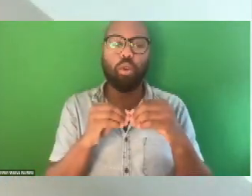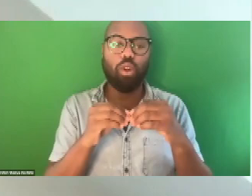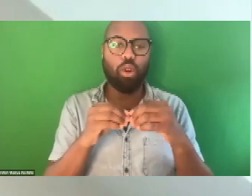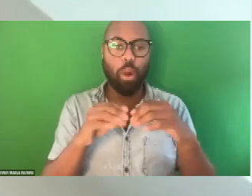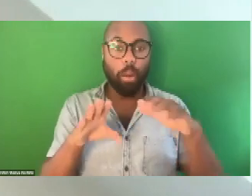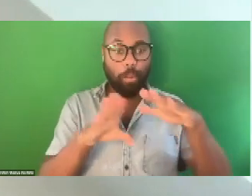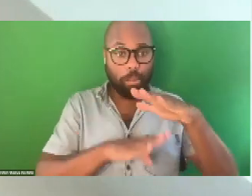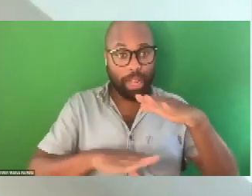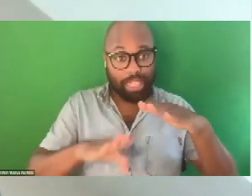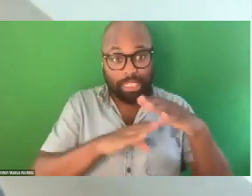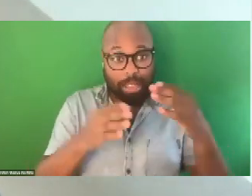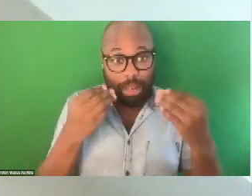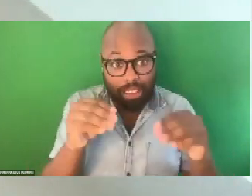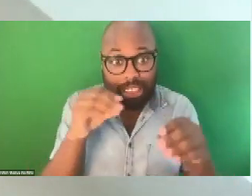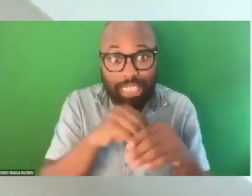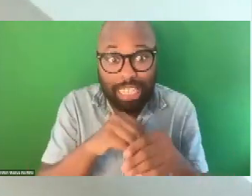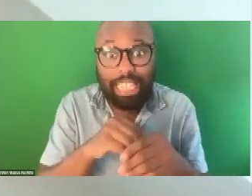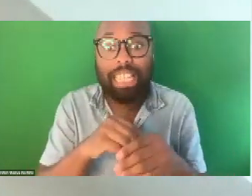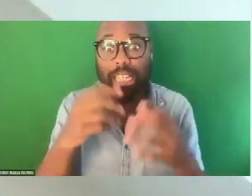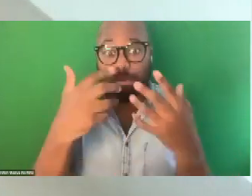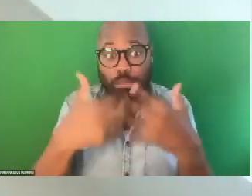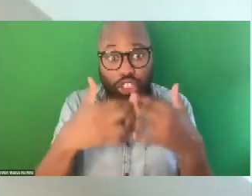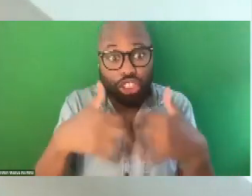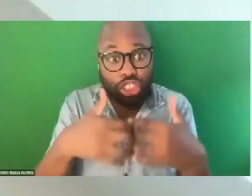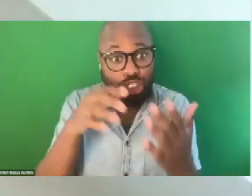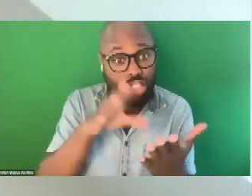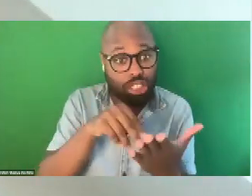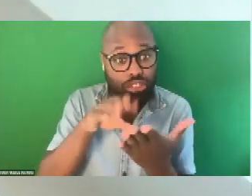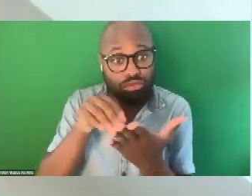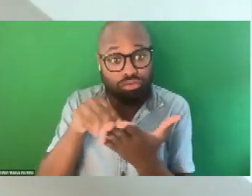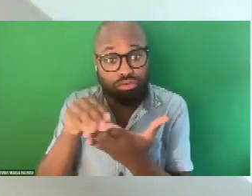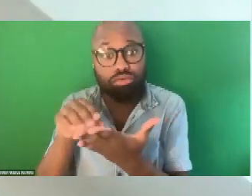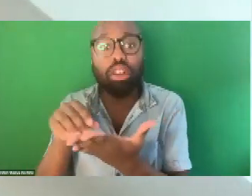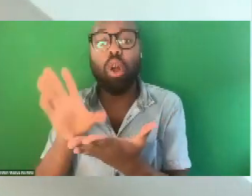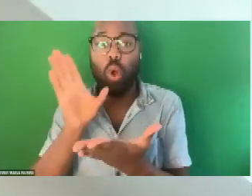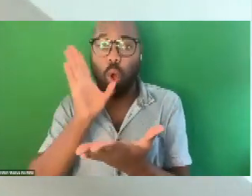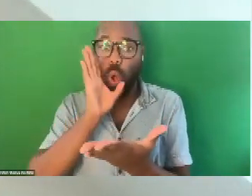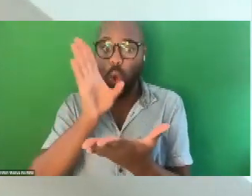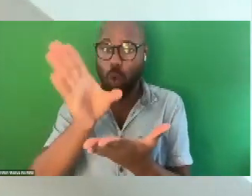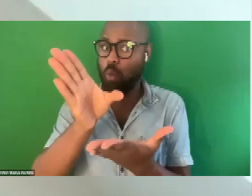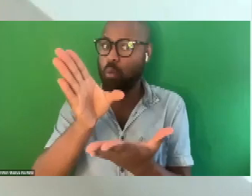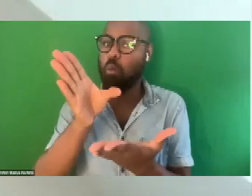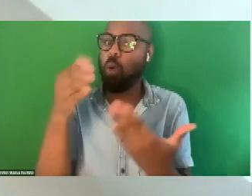machine learning are going to be brought to bear on these problems.